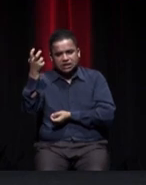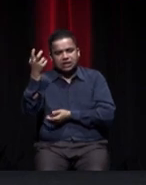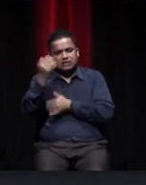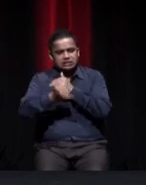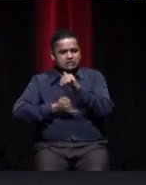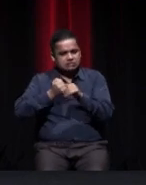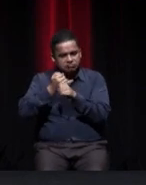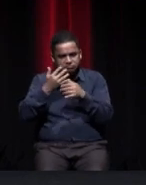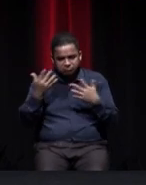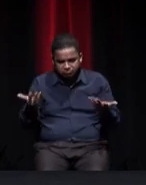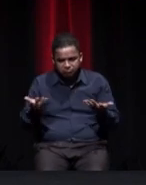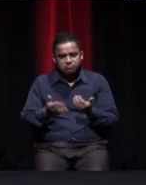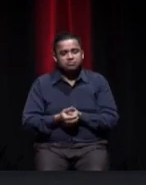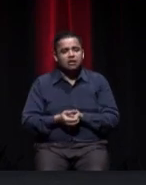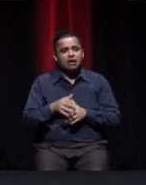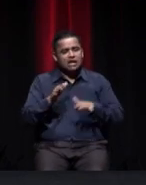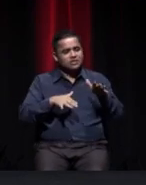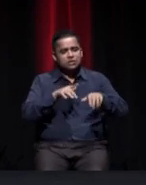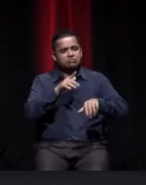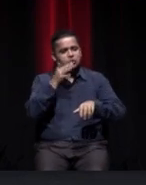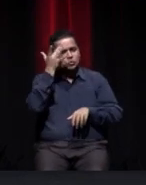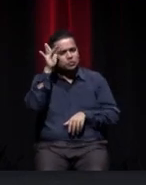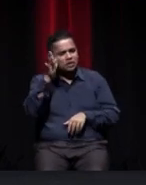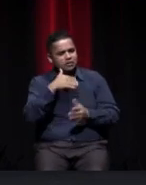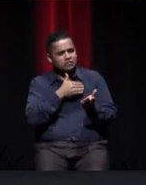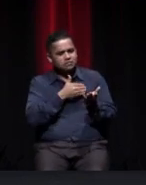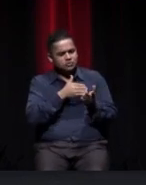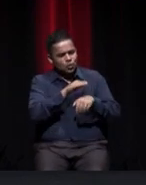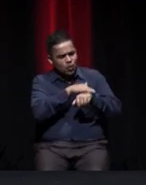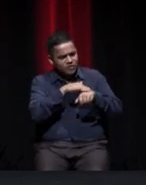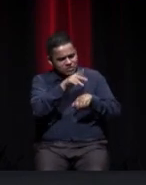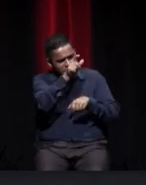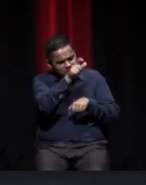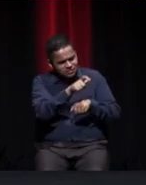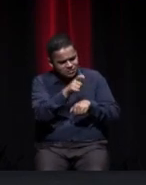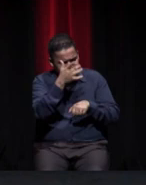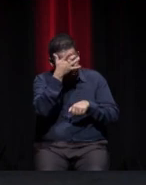At times you don't know if you're talking to a person or a robot.